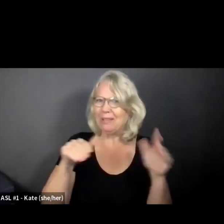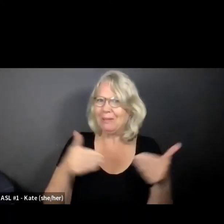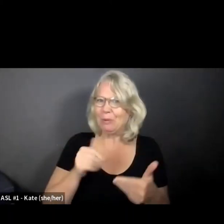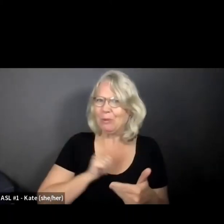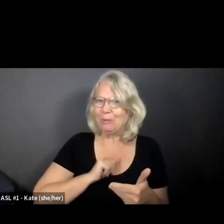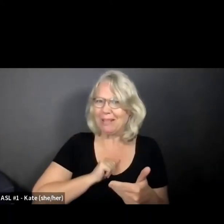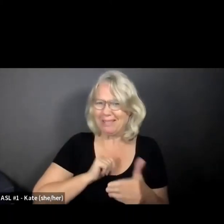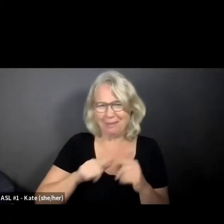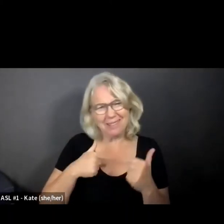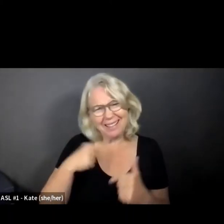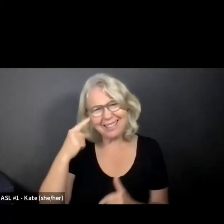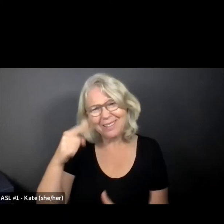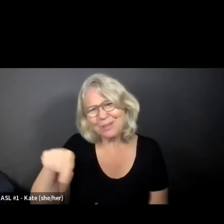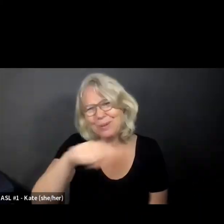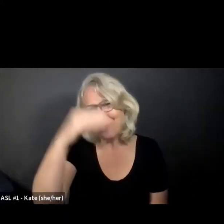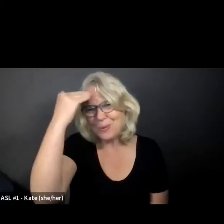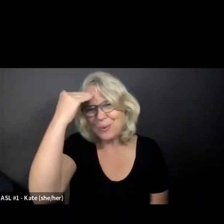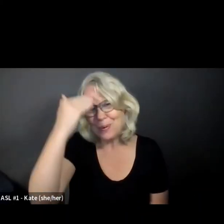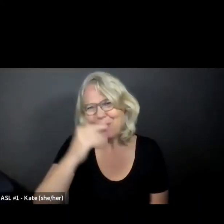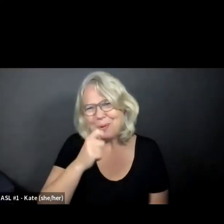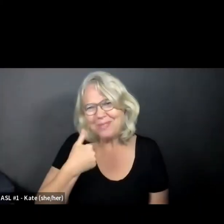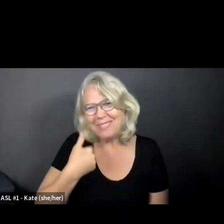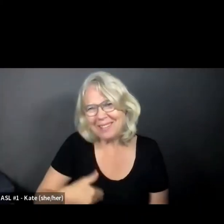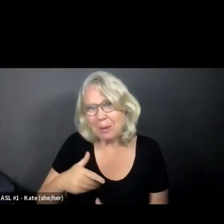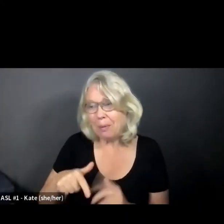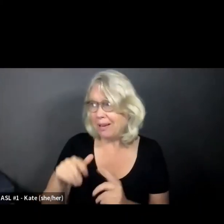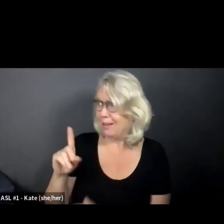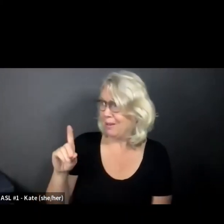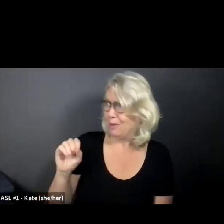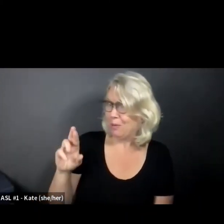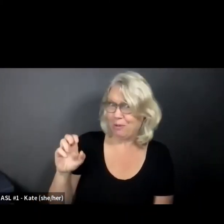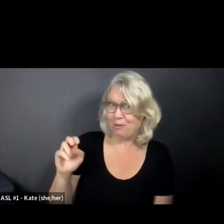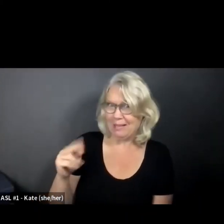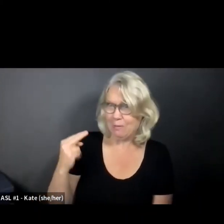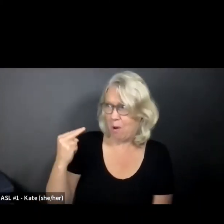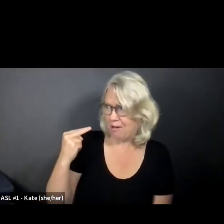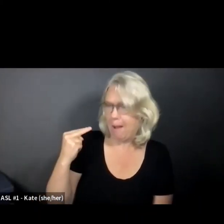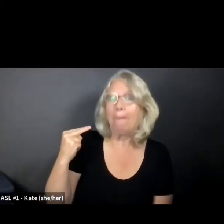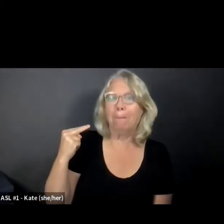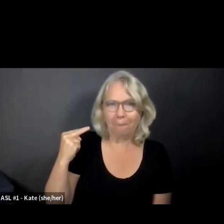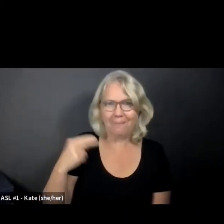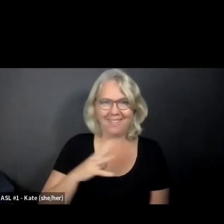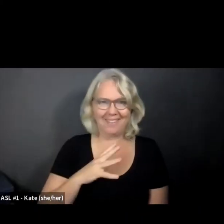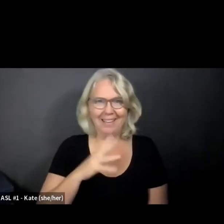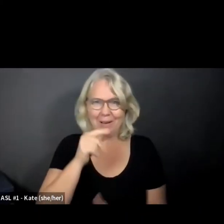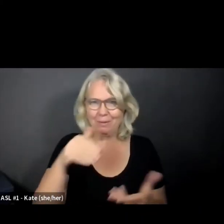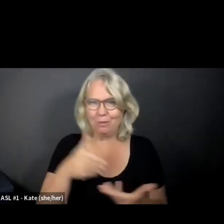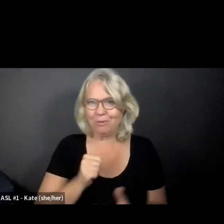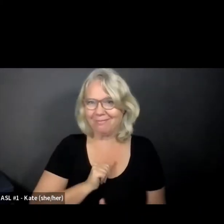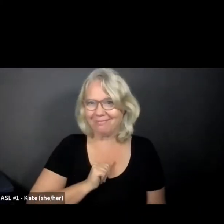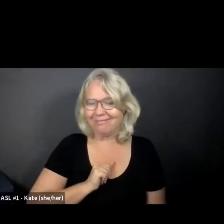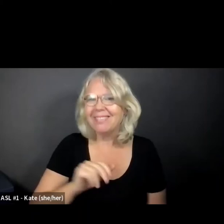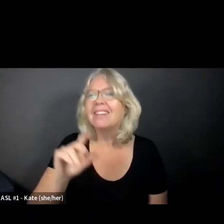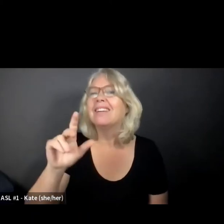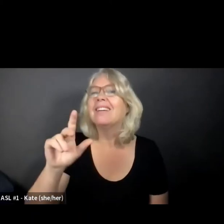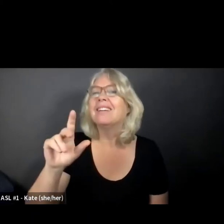JUST KEEP DOREEN ON MY GOOD SIDE. DOUGLAS WAXMAN, I'M THE CHAIR.